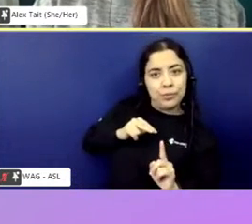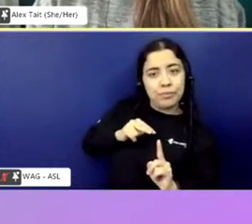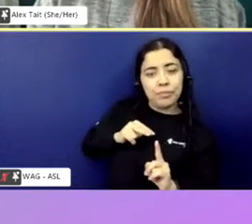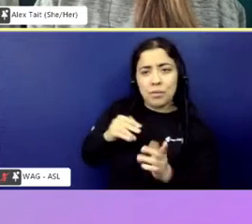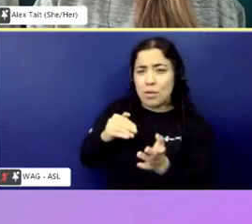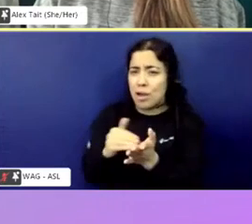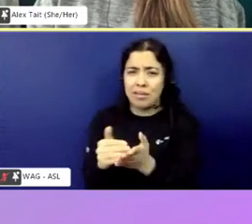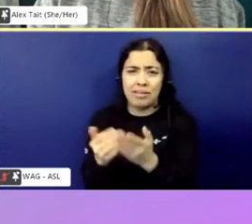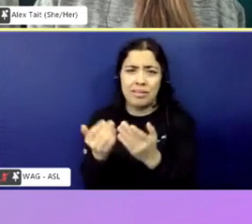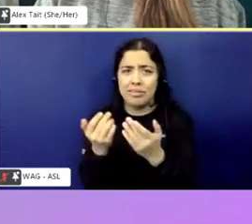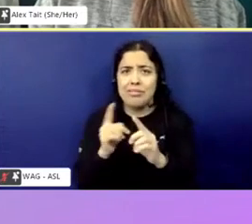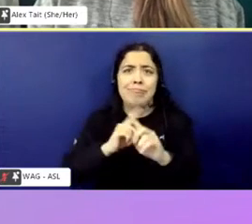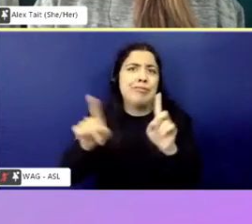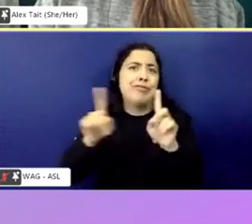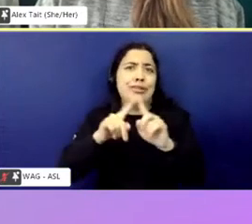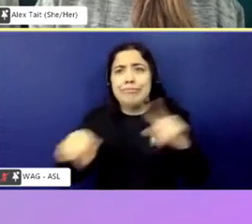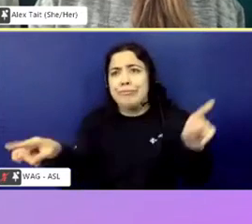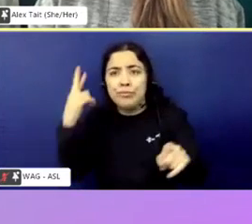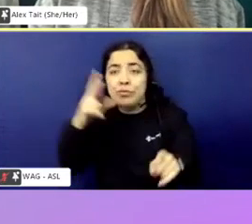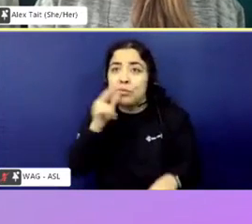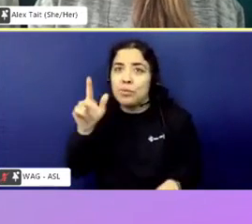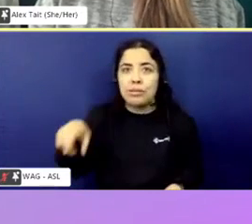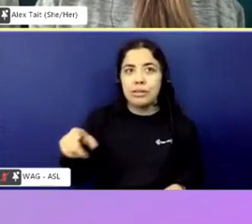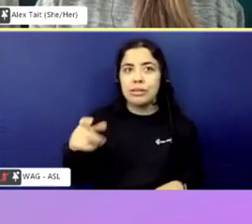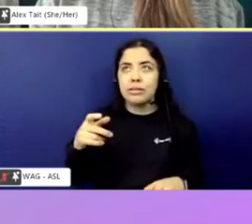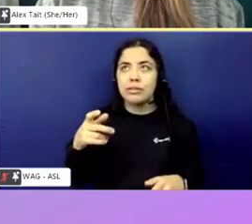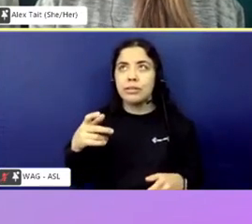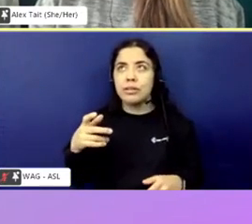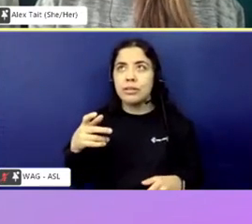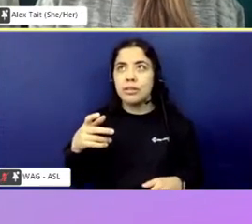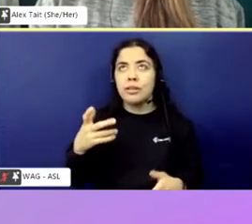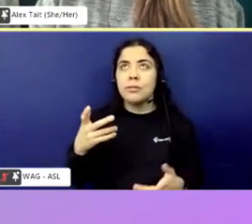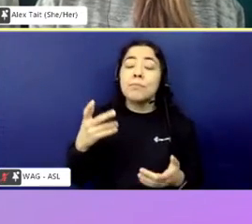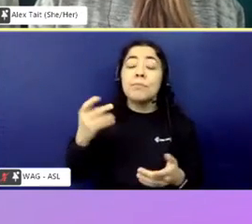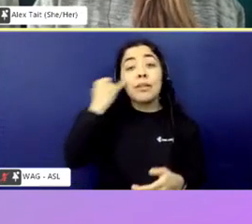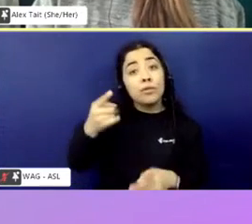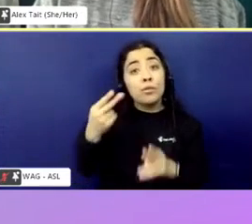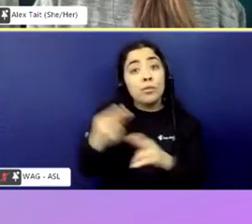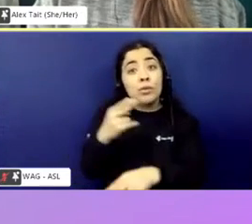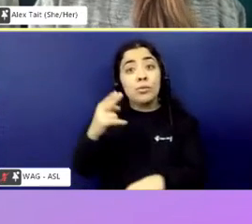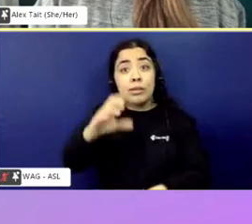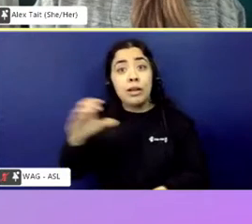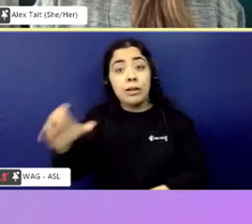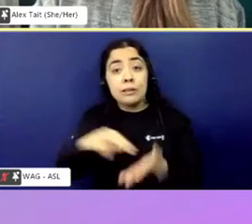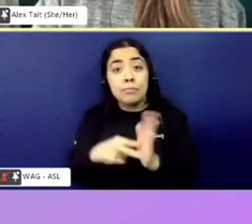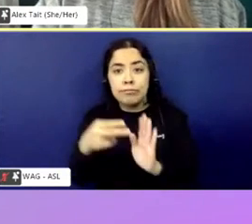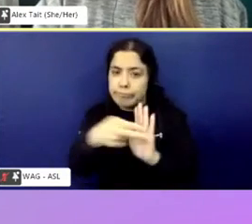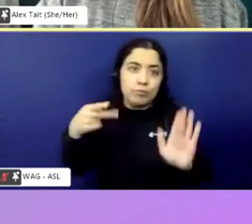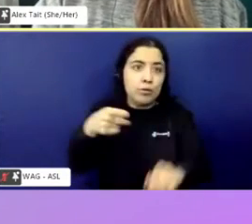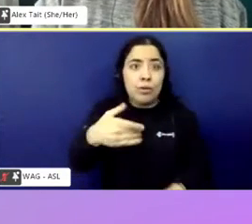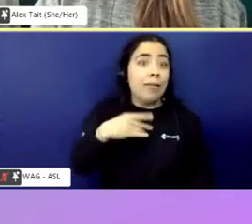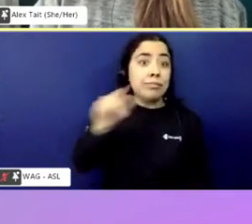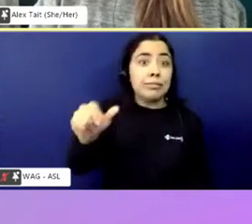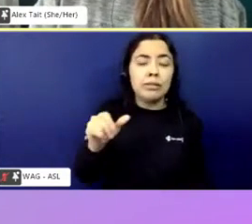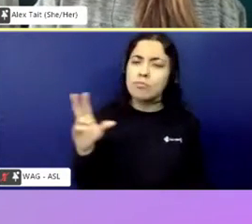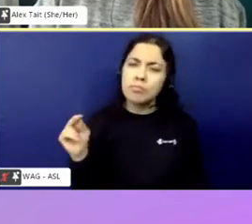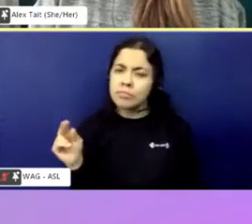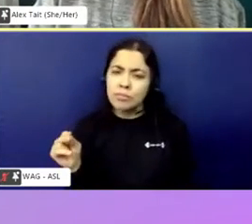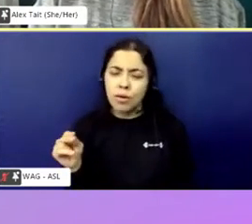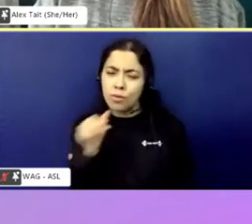identifying is having even mild disabilities paramedic there's reasons lots of to use these things like Zoom and captions, it doesn't necessarily mean